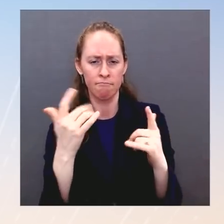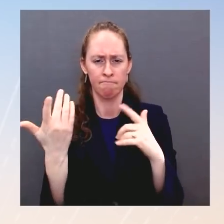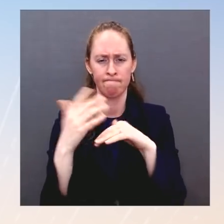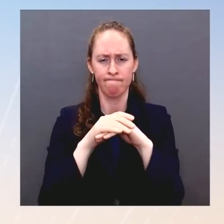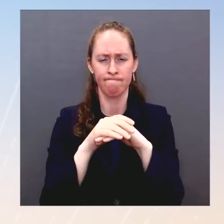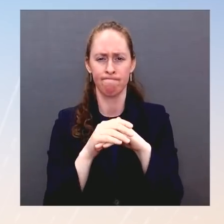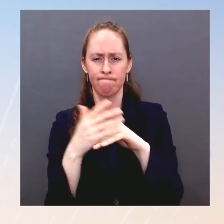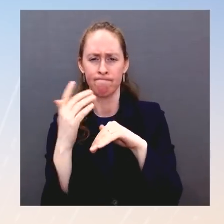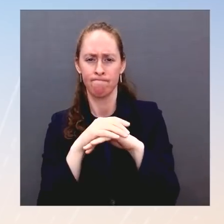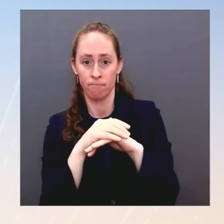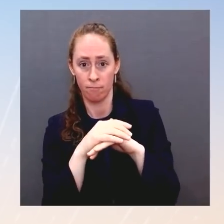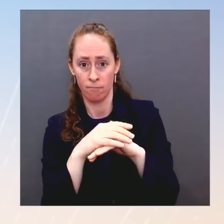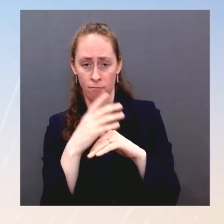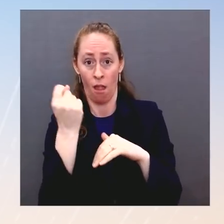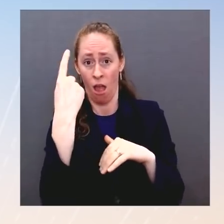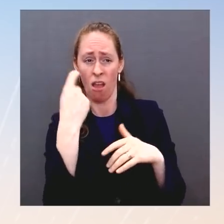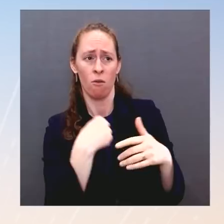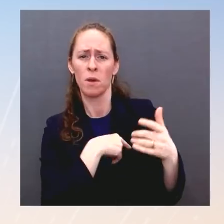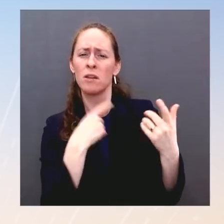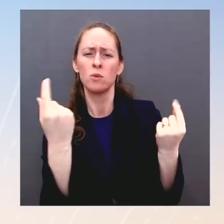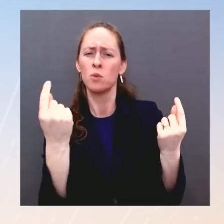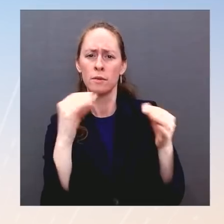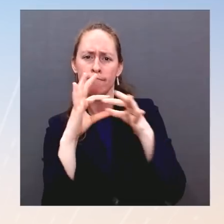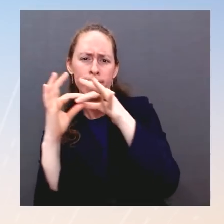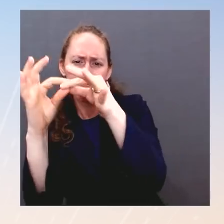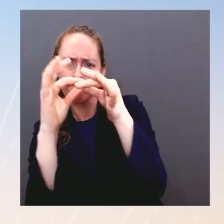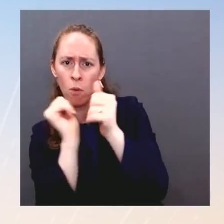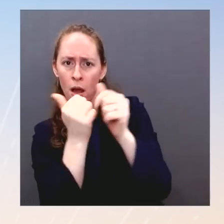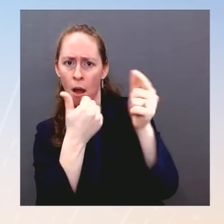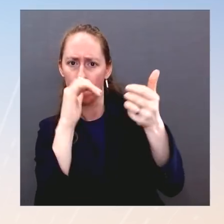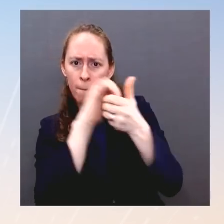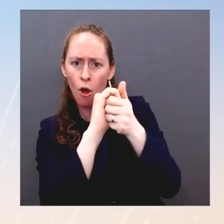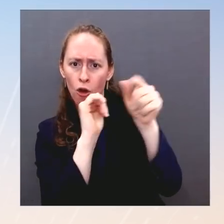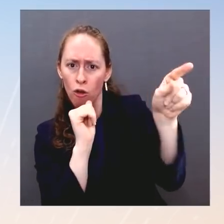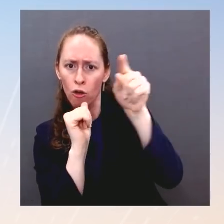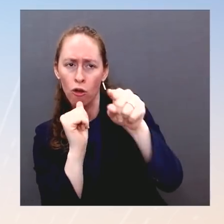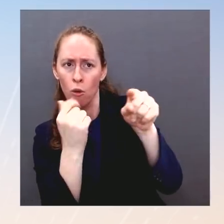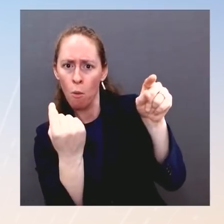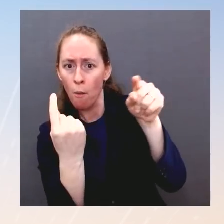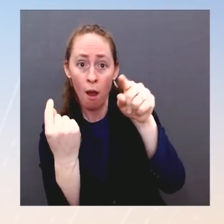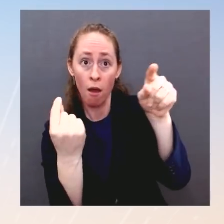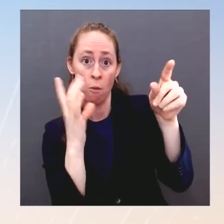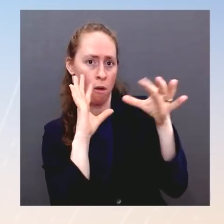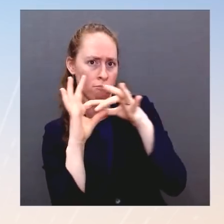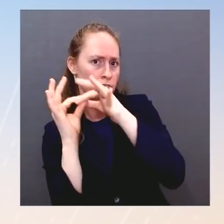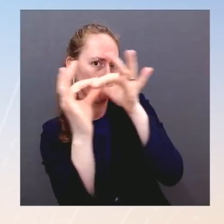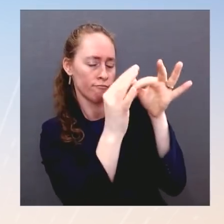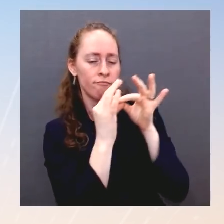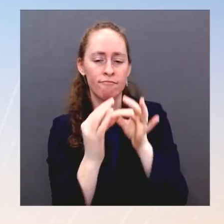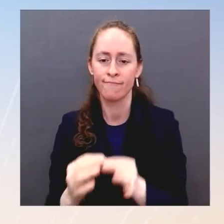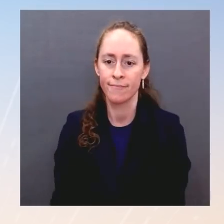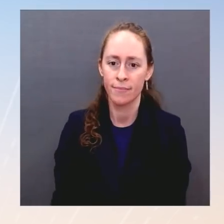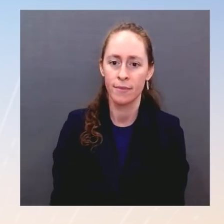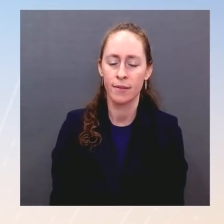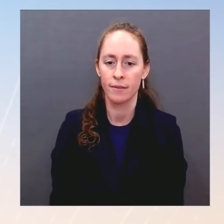The Press: And just finally, on that one: What does sanctioning Putin himself do in this -- in the opinion of this administration? A lot of analysts have said